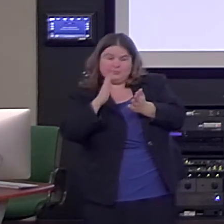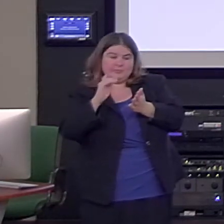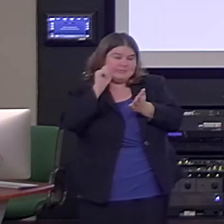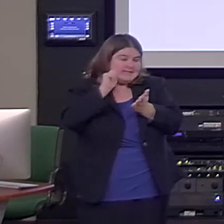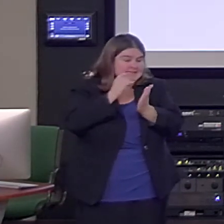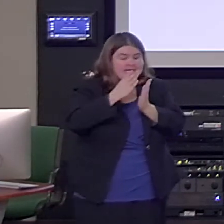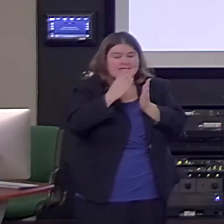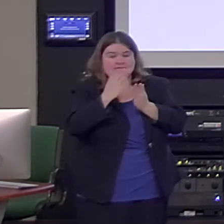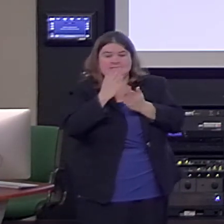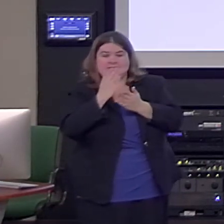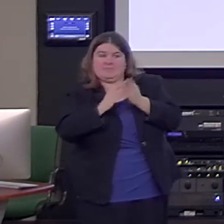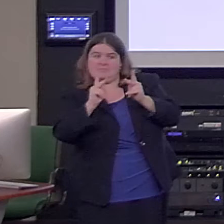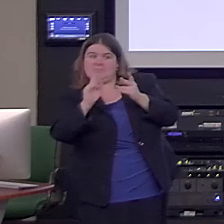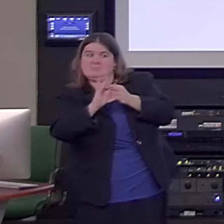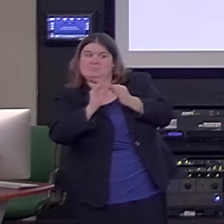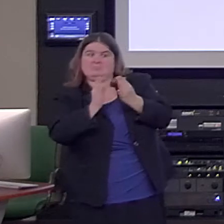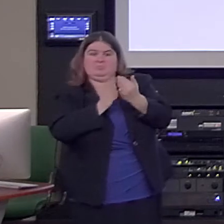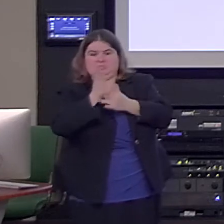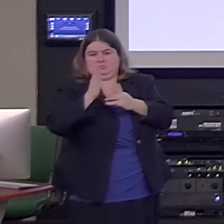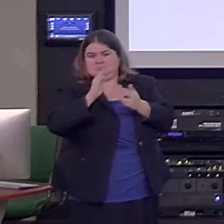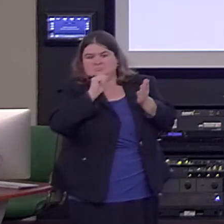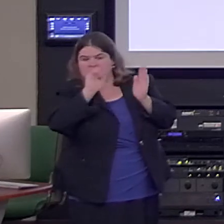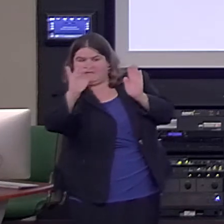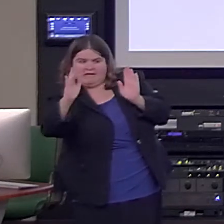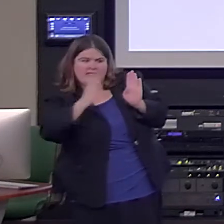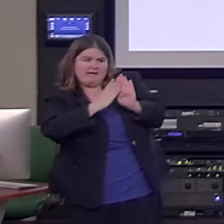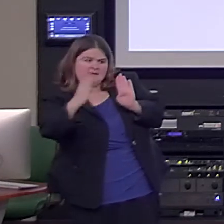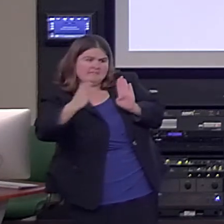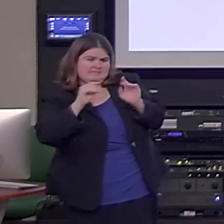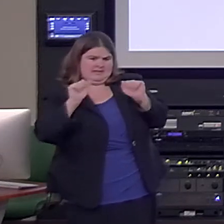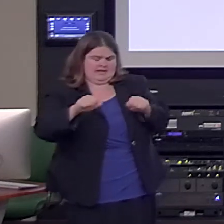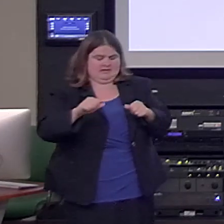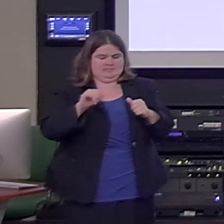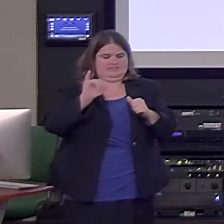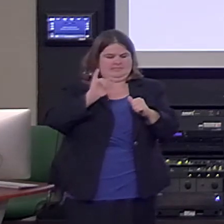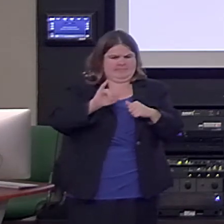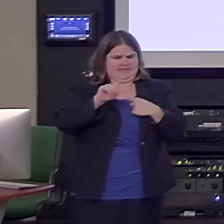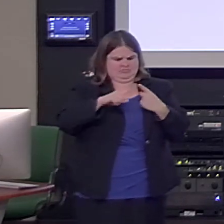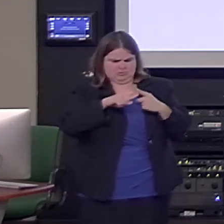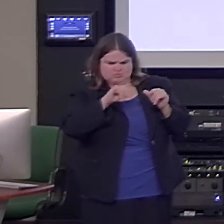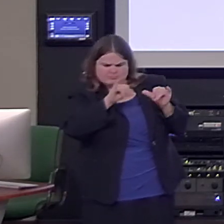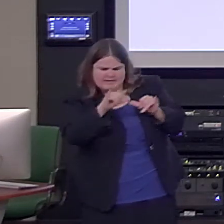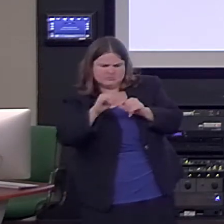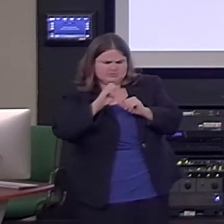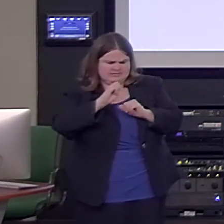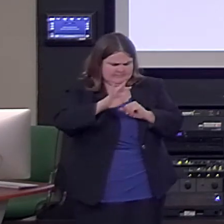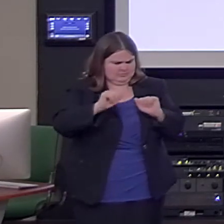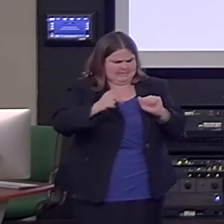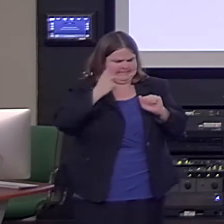even say up through adolescence. And that's when you measure executive functions. You see that curve.